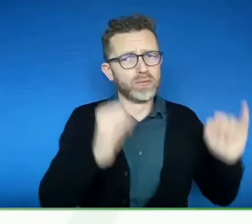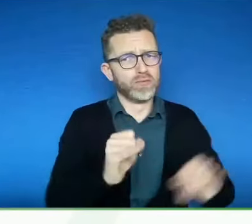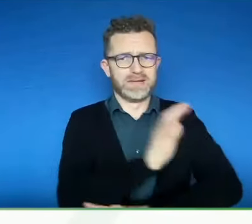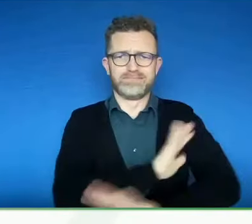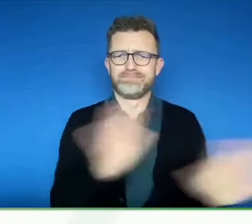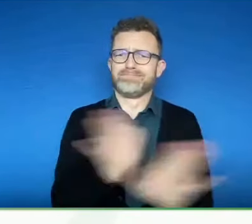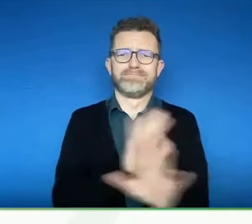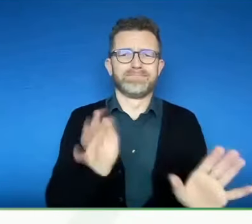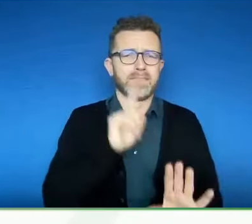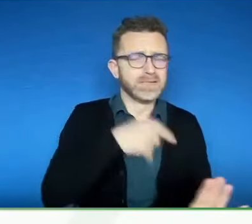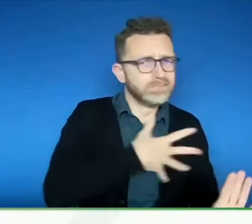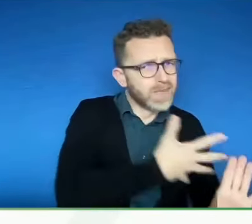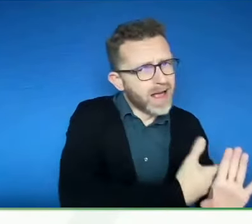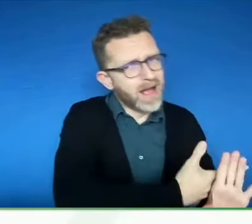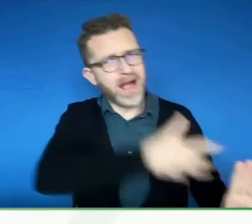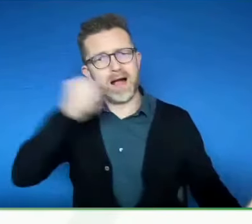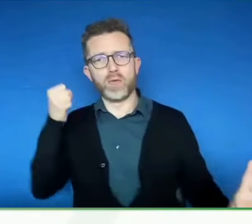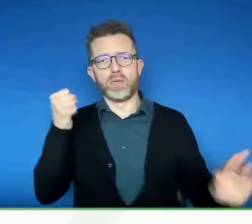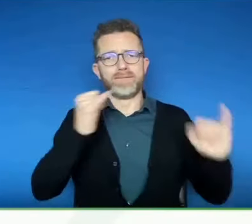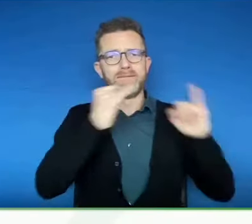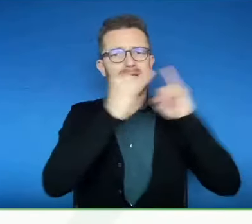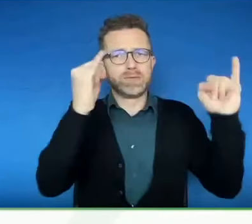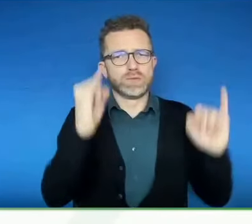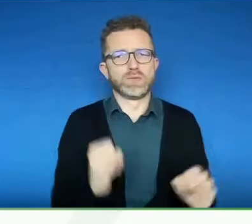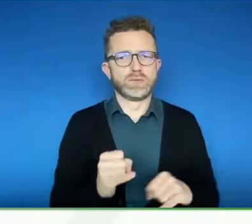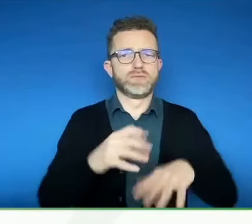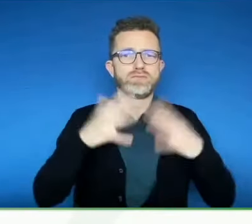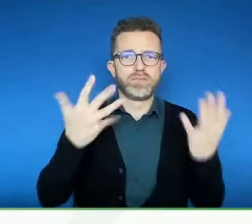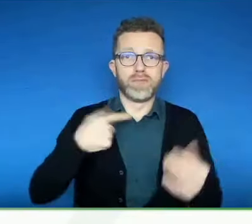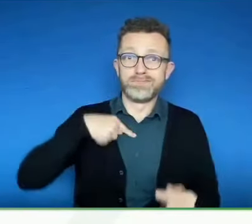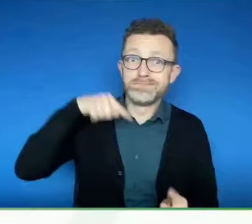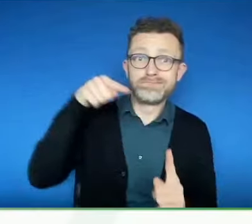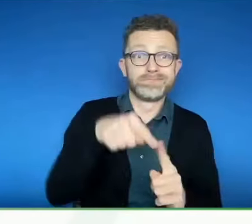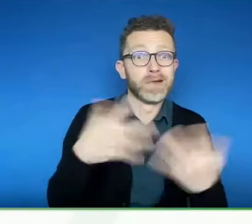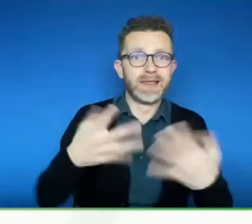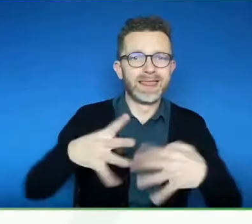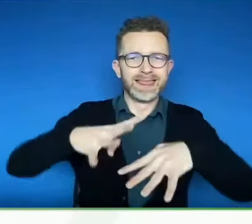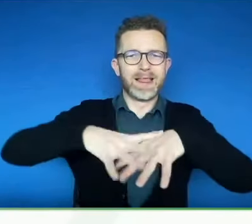And next's stop... Sorry, can you hear me?